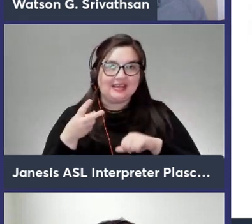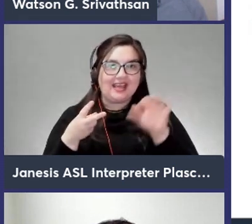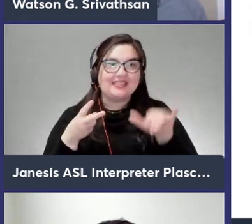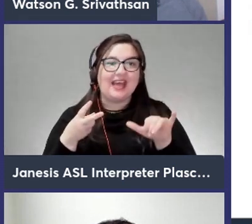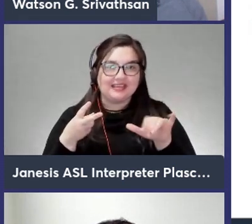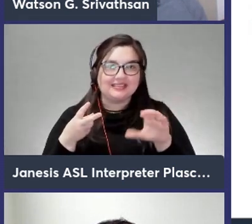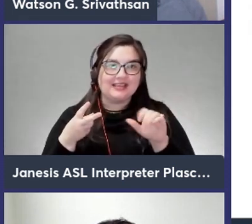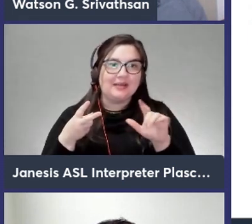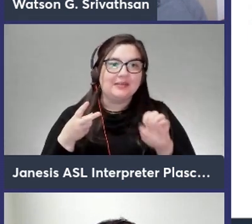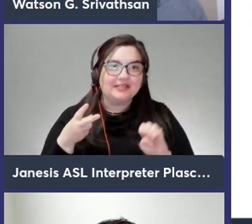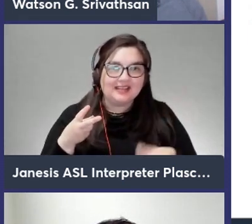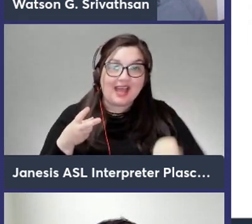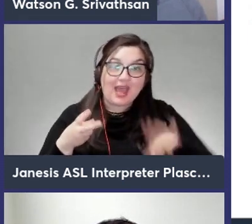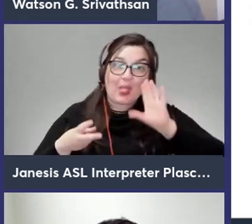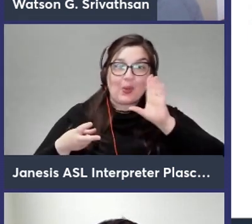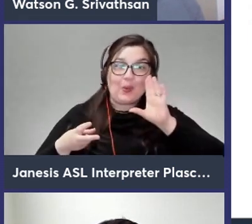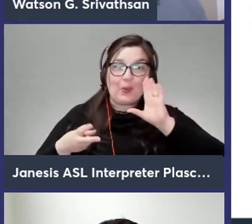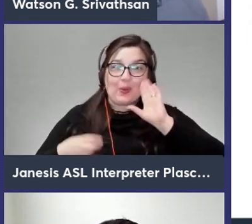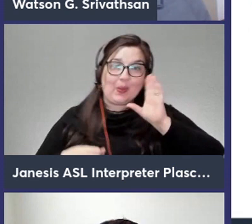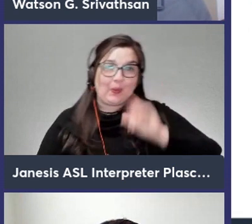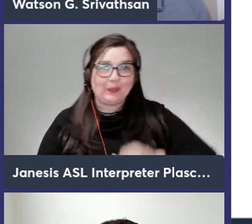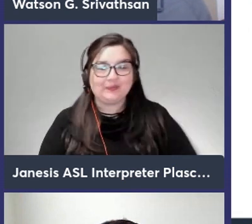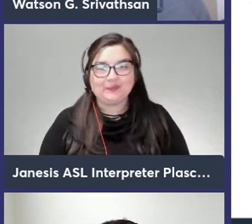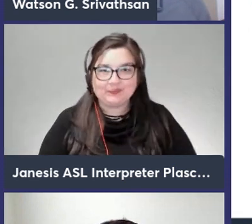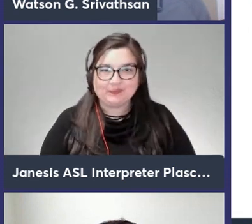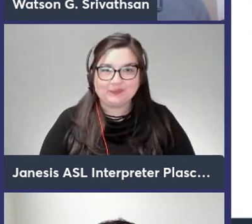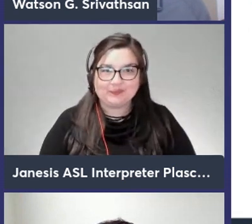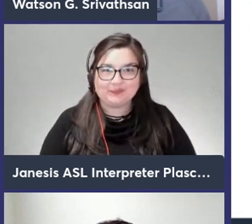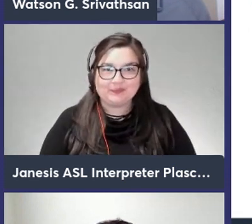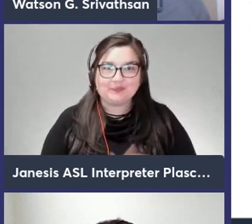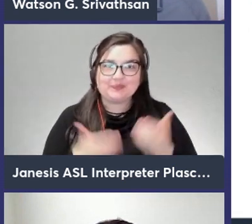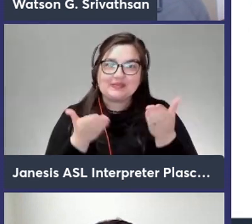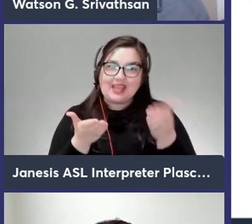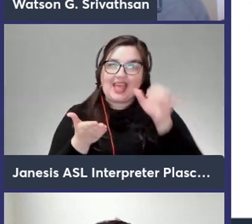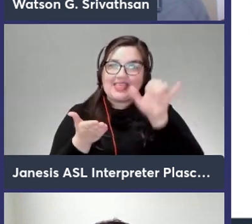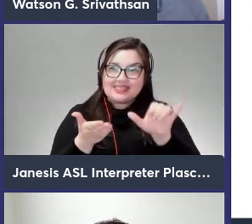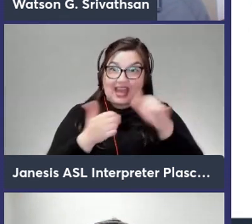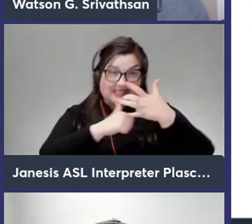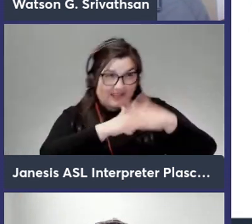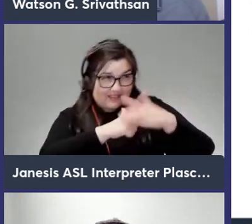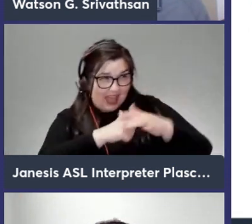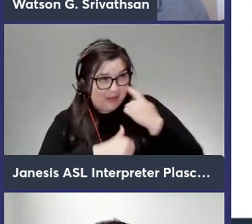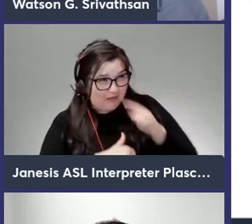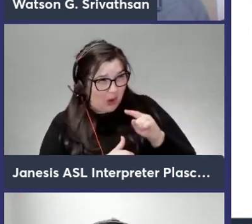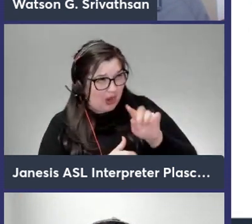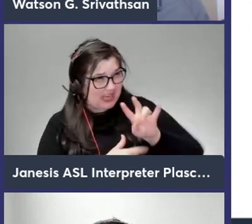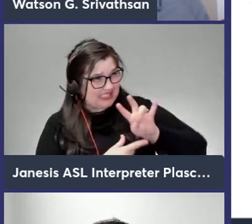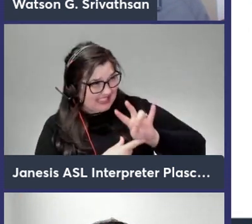(speaks in Tamil) And this is available for 75 languages.